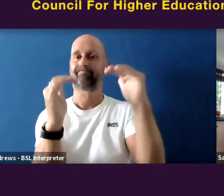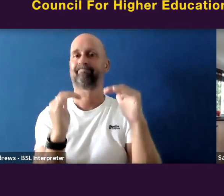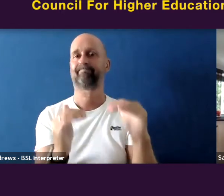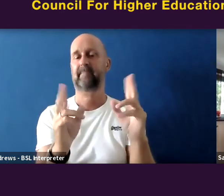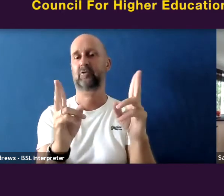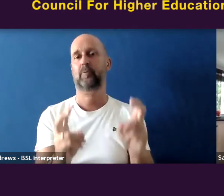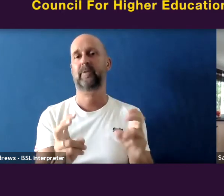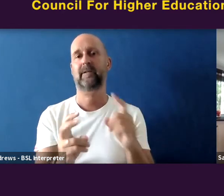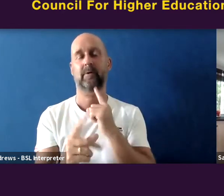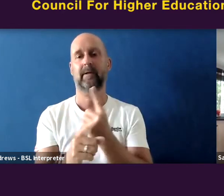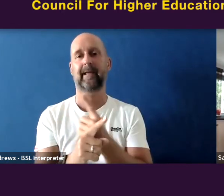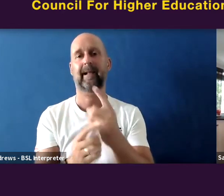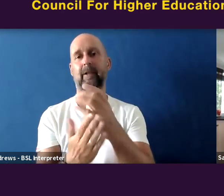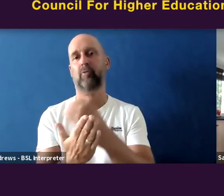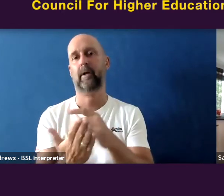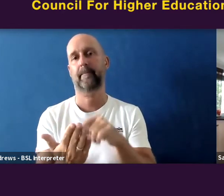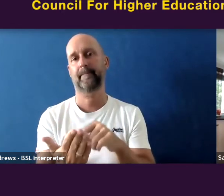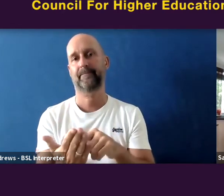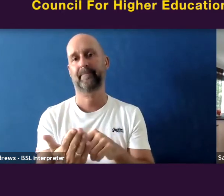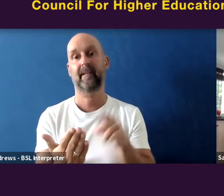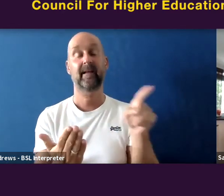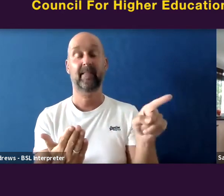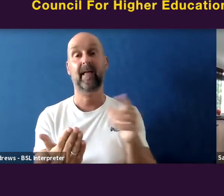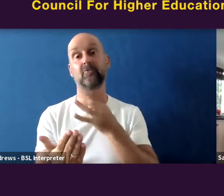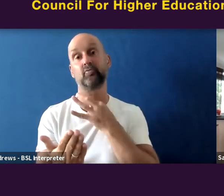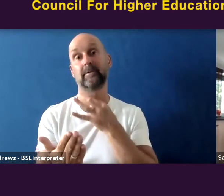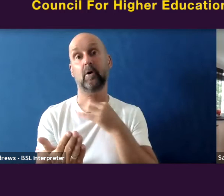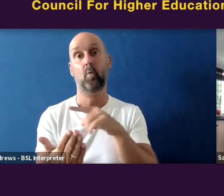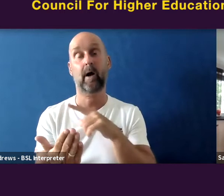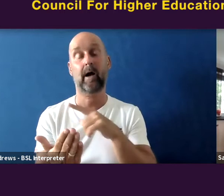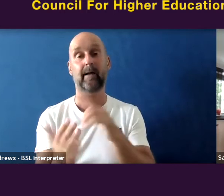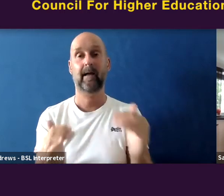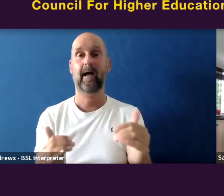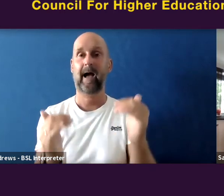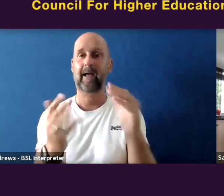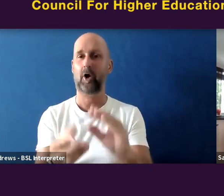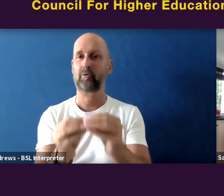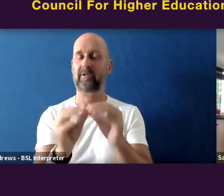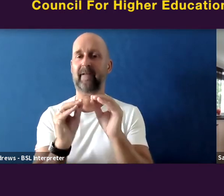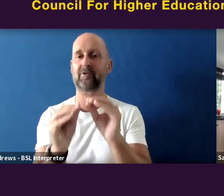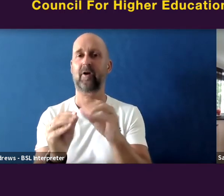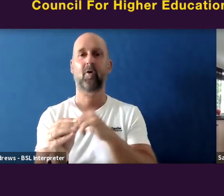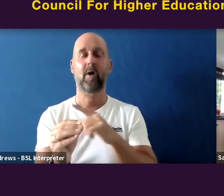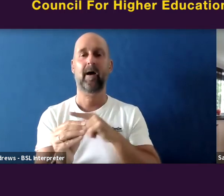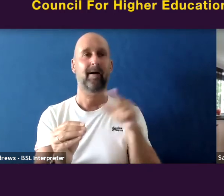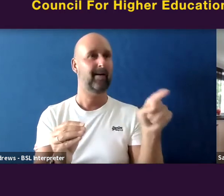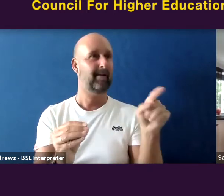English curriculum and threatens Higher creative education through counter intuitive policy